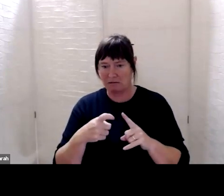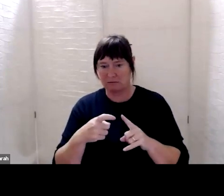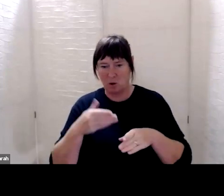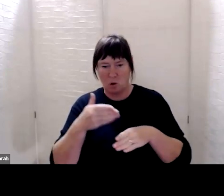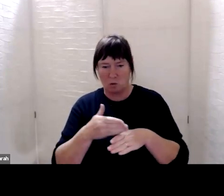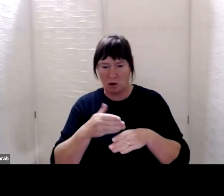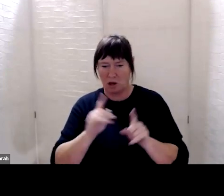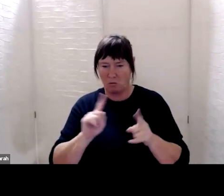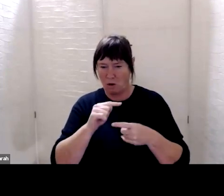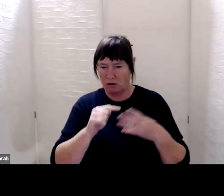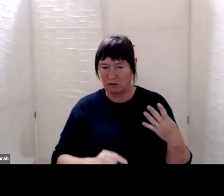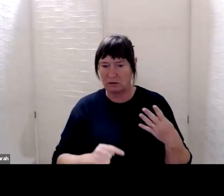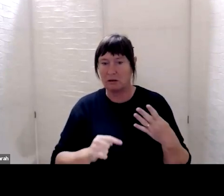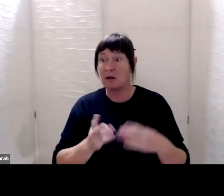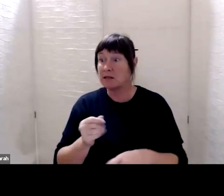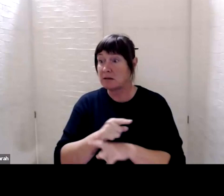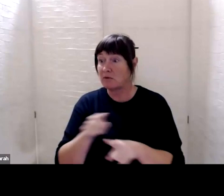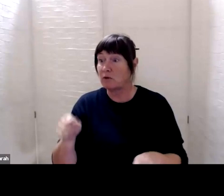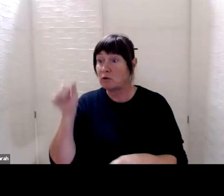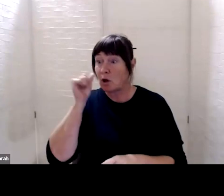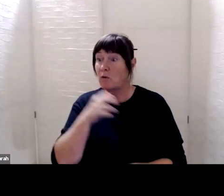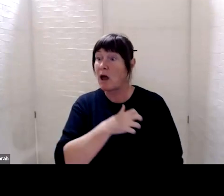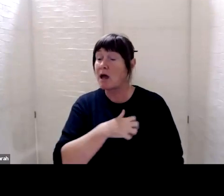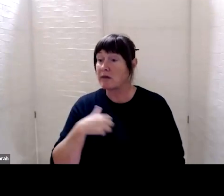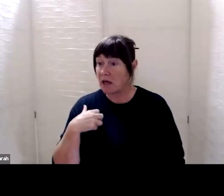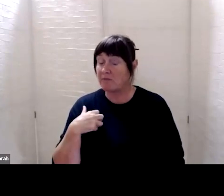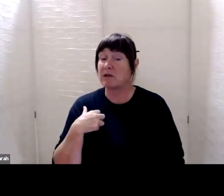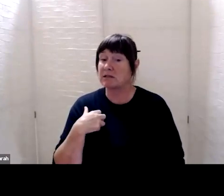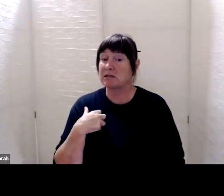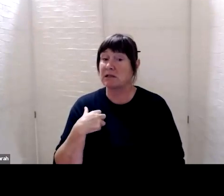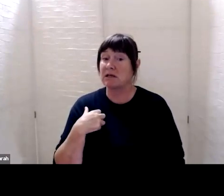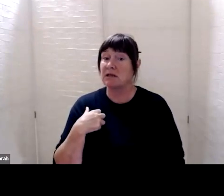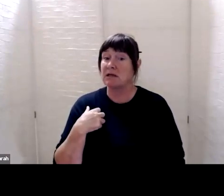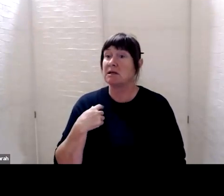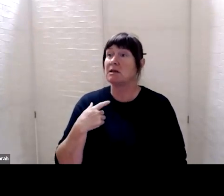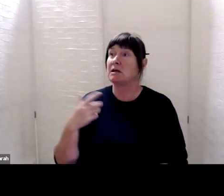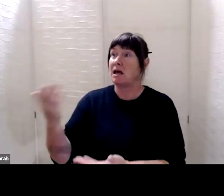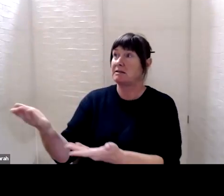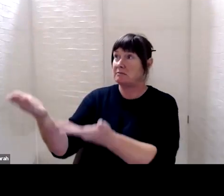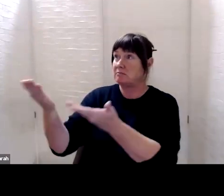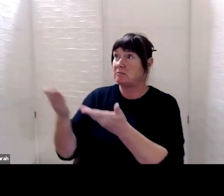Some of you will know that the government has made available $100 million over four years